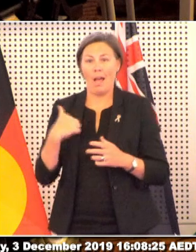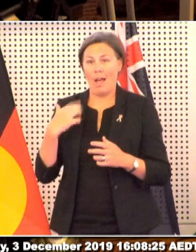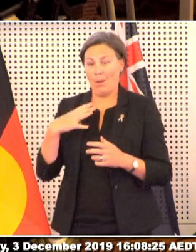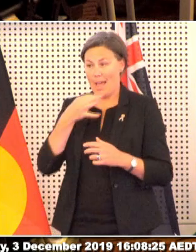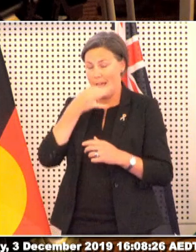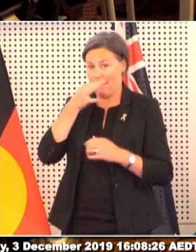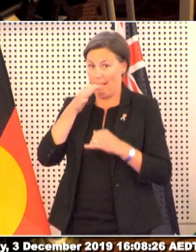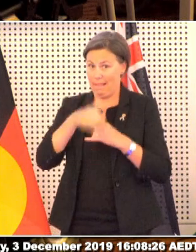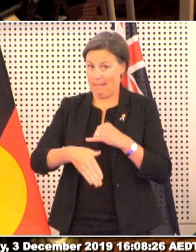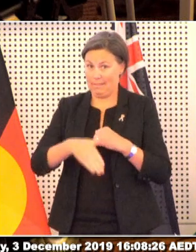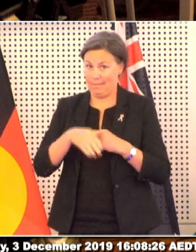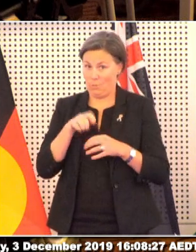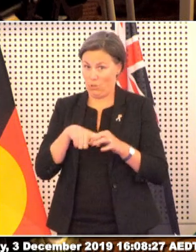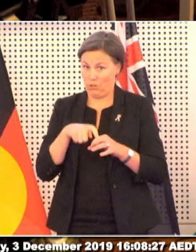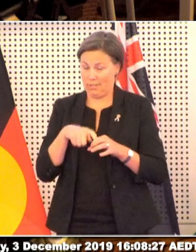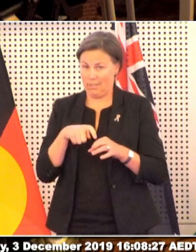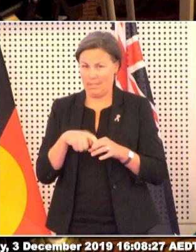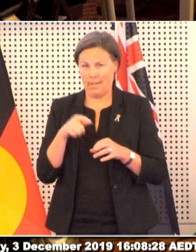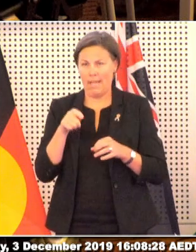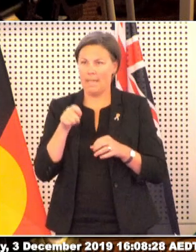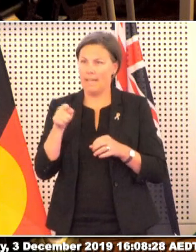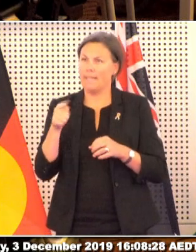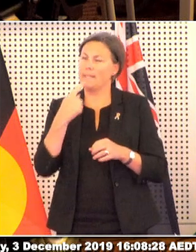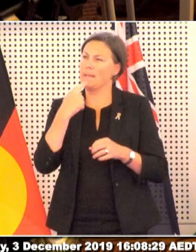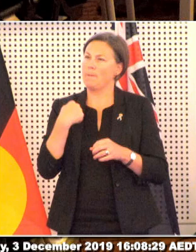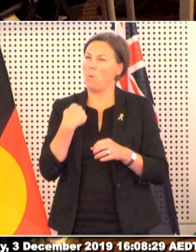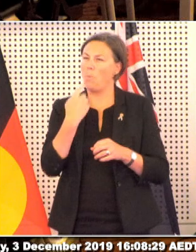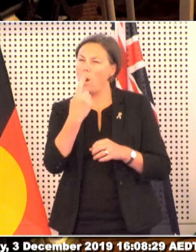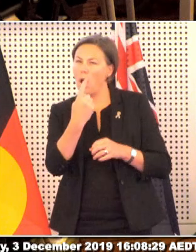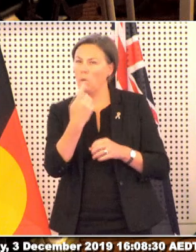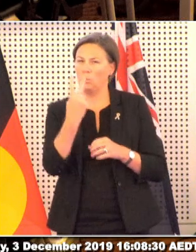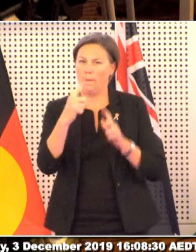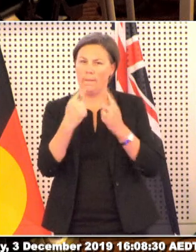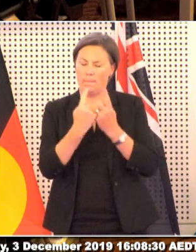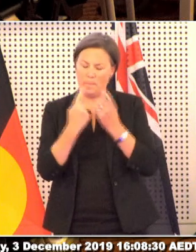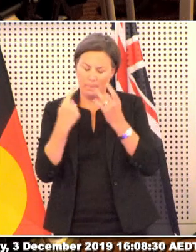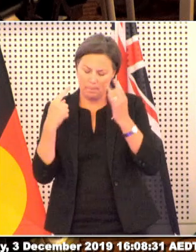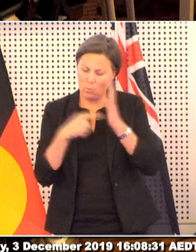the one or two things that you think are absolutely key to improving the quality of